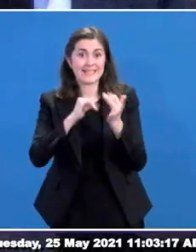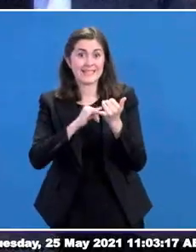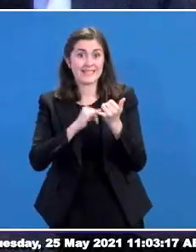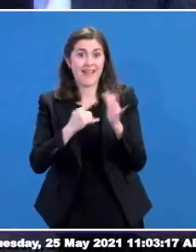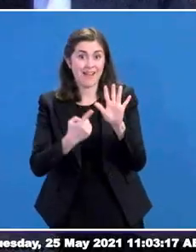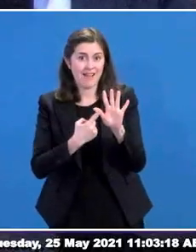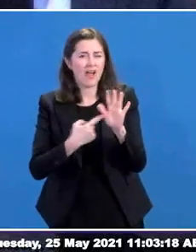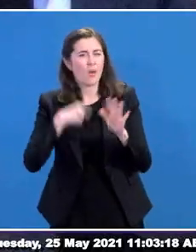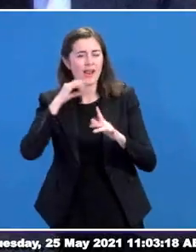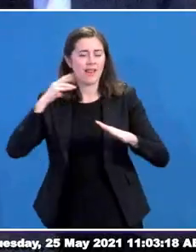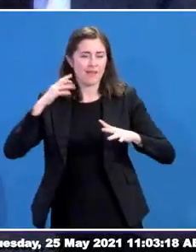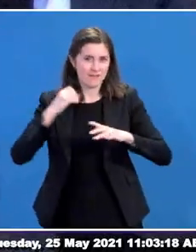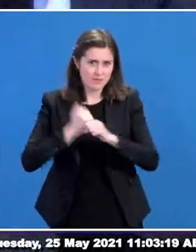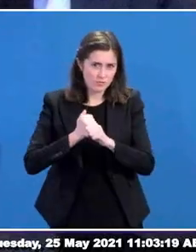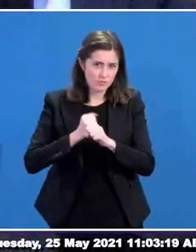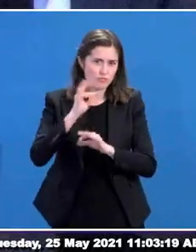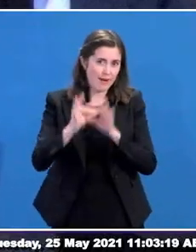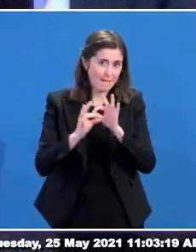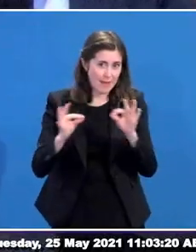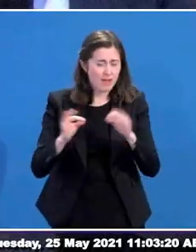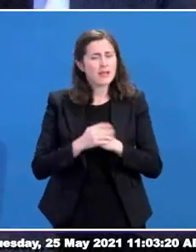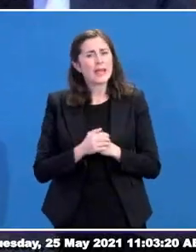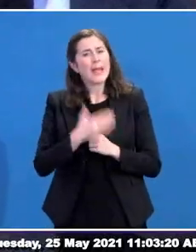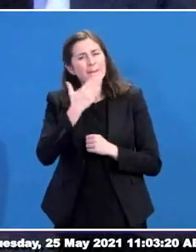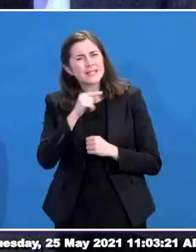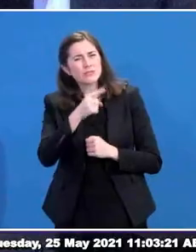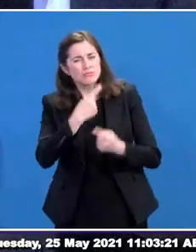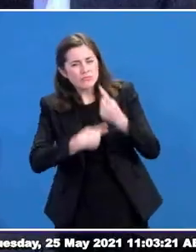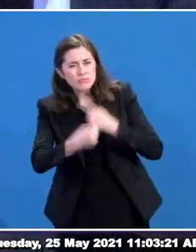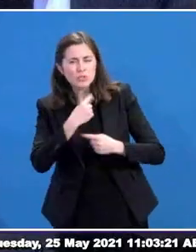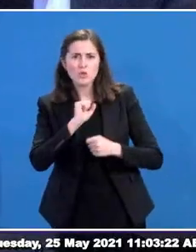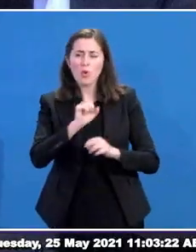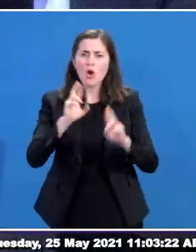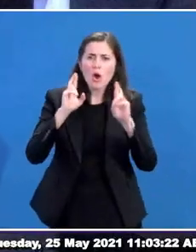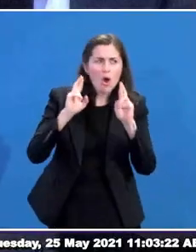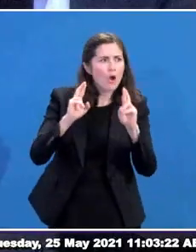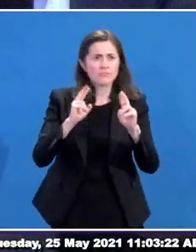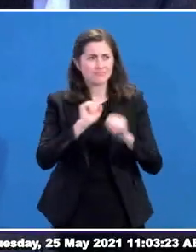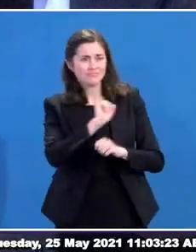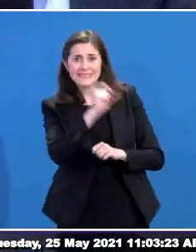to just talk about what your hopes are for her, the quality of life that you wish to have for her.